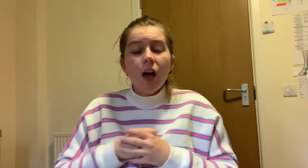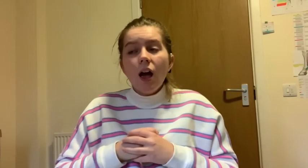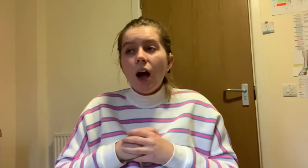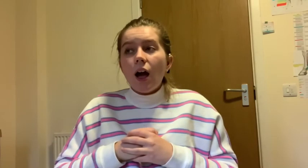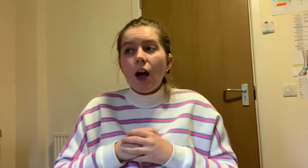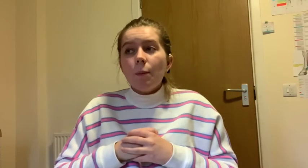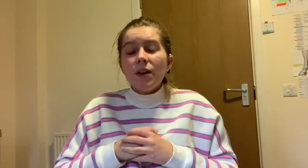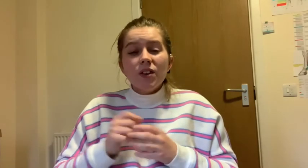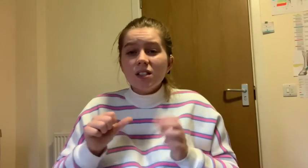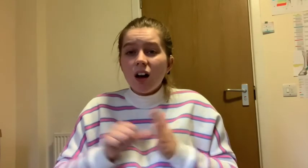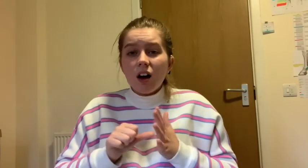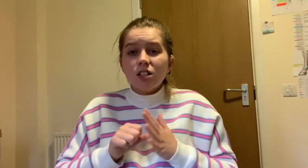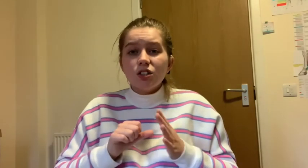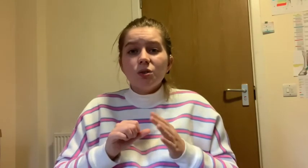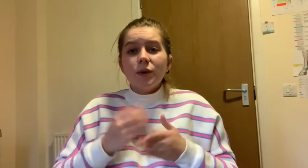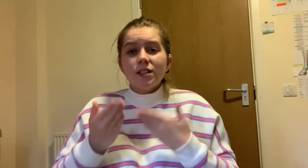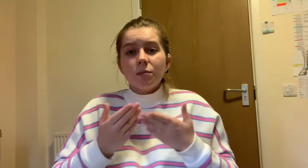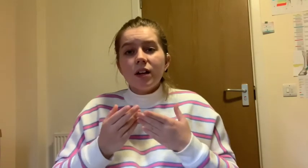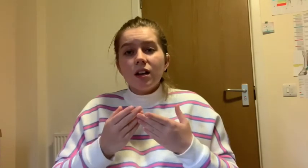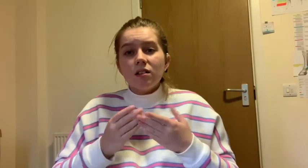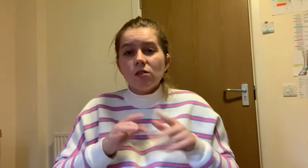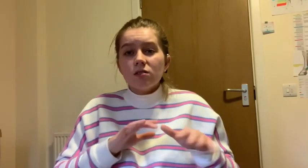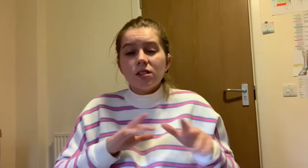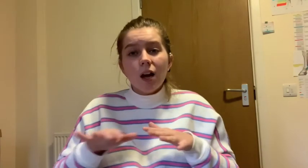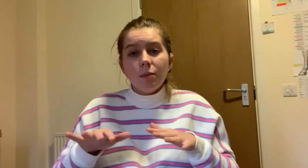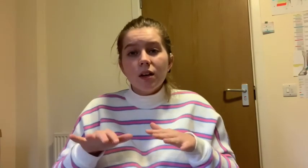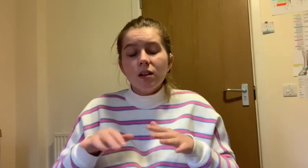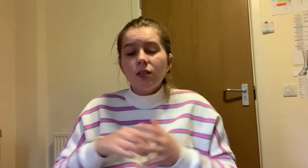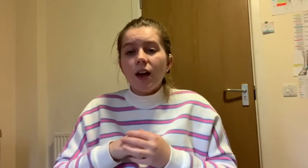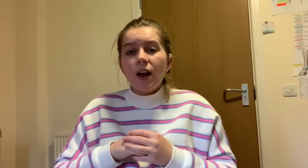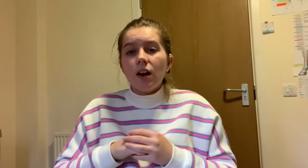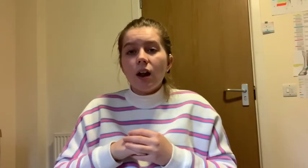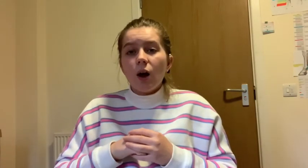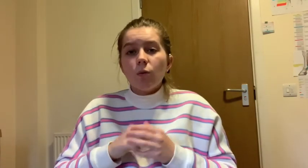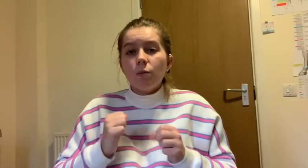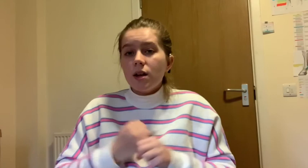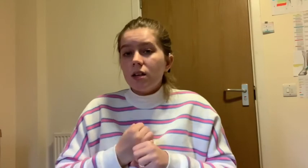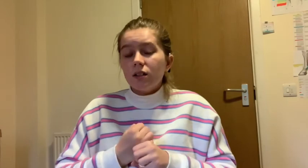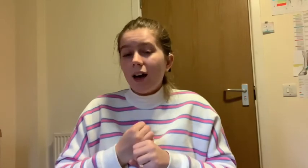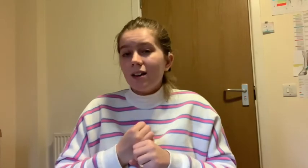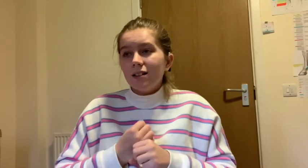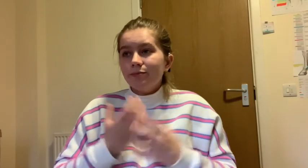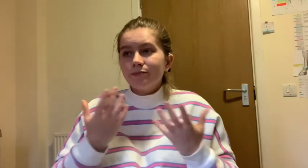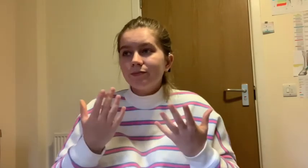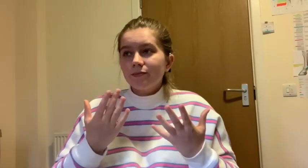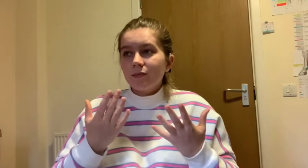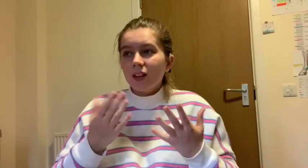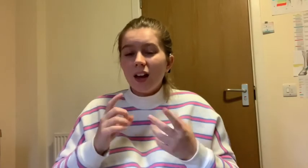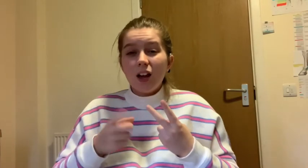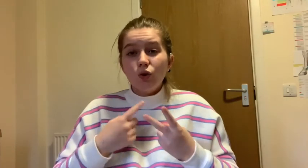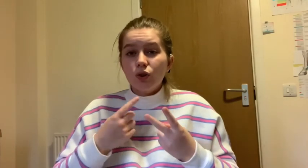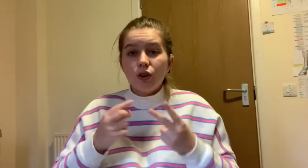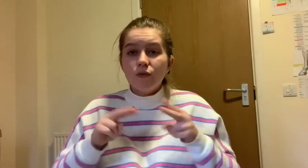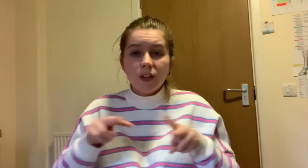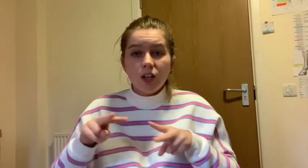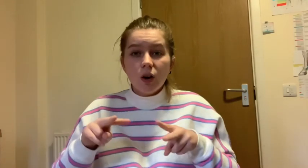If it's hard to type it, I will make another video.